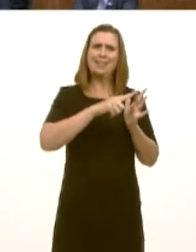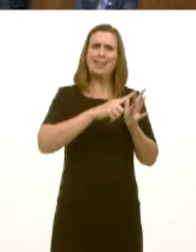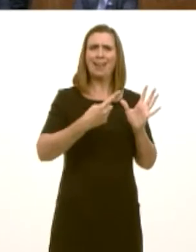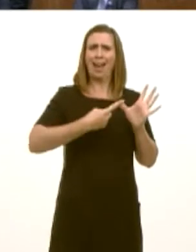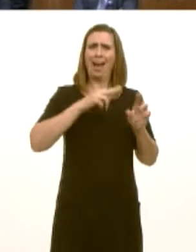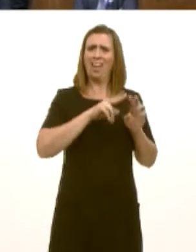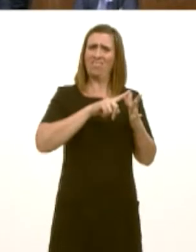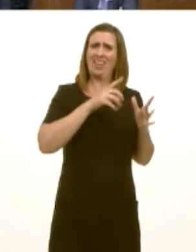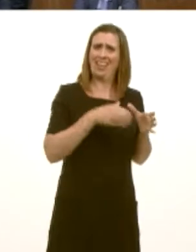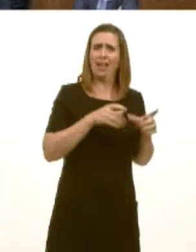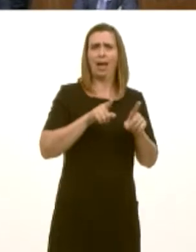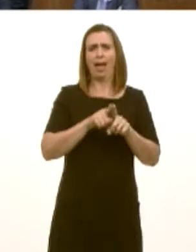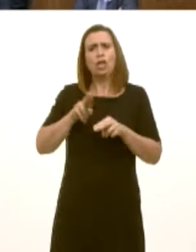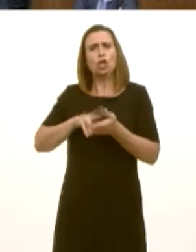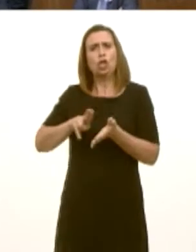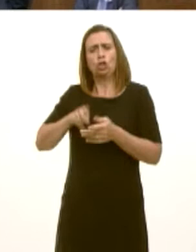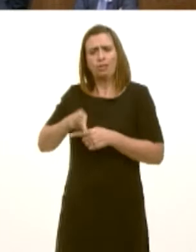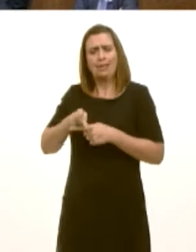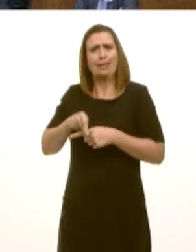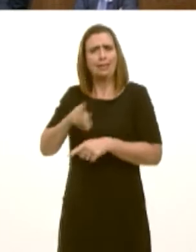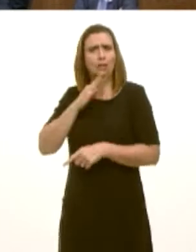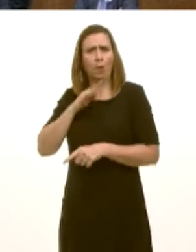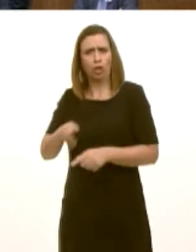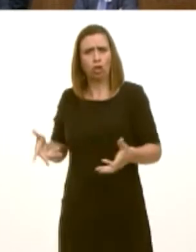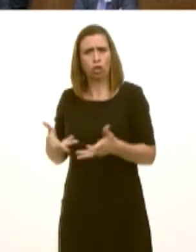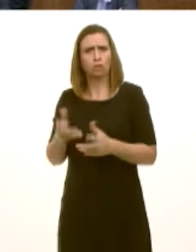Carwyn Jones: May I congratulate the Member on his Welsh?